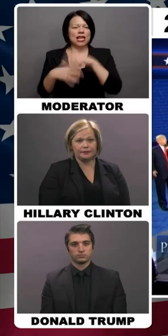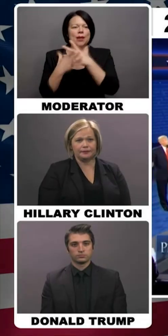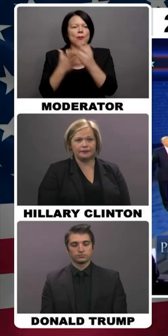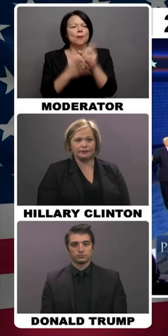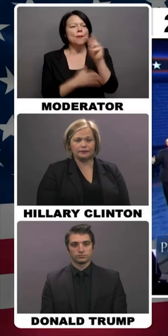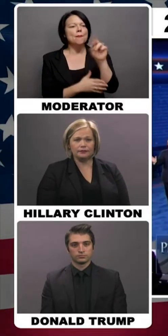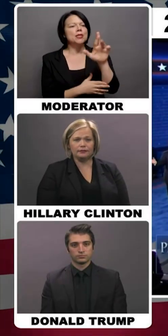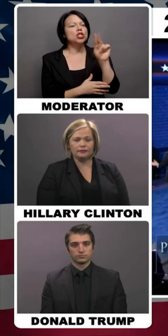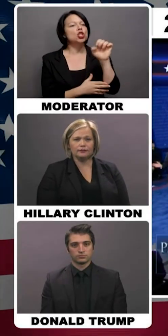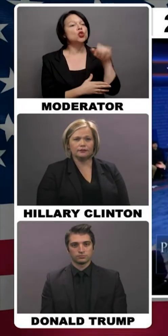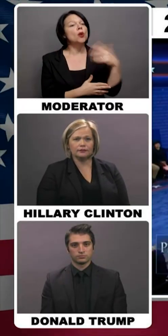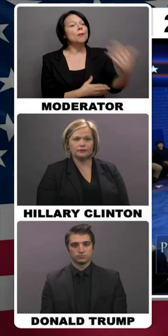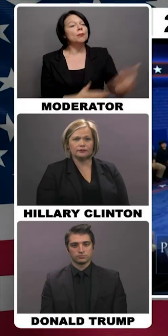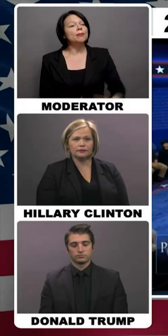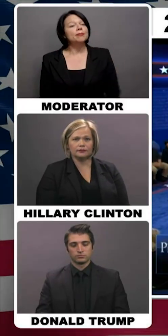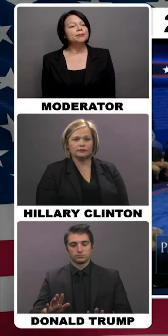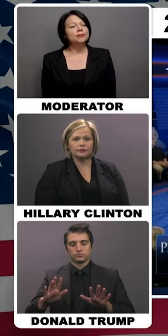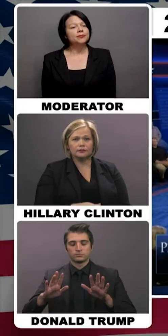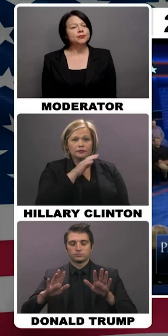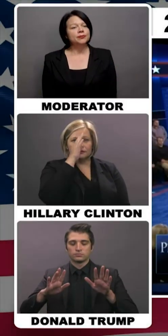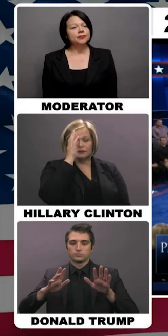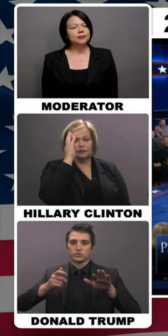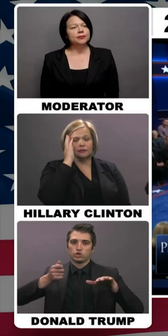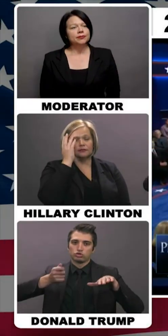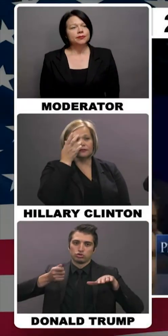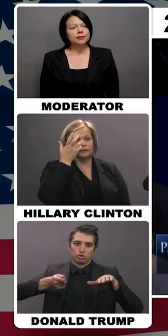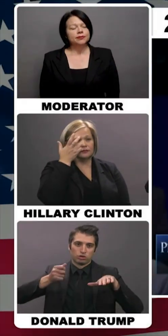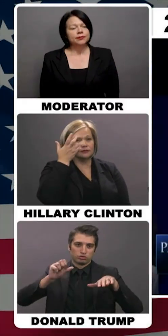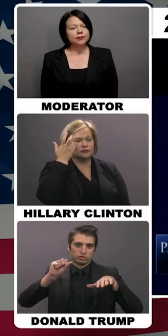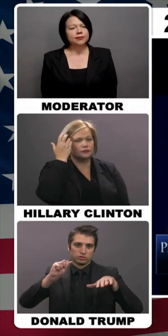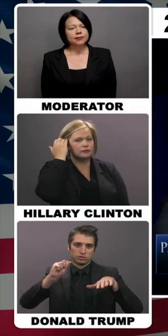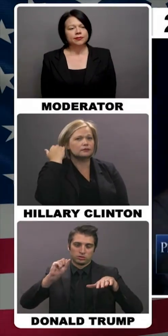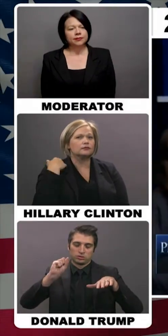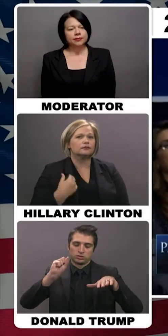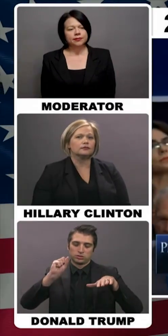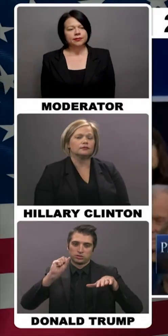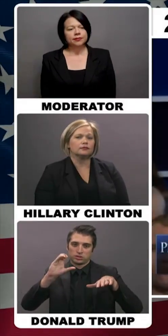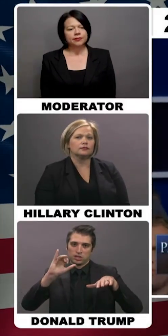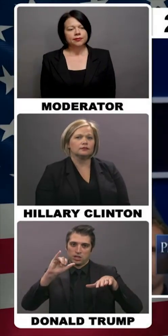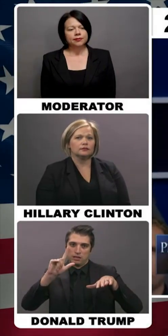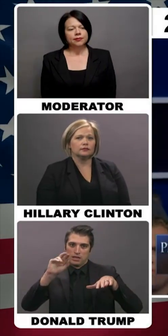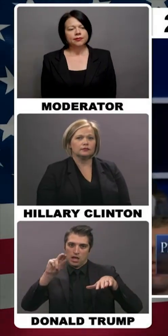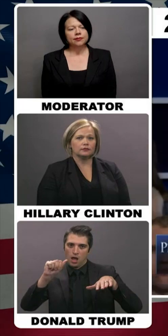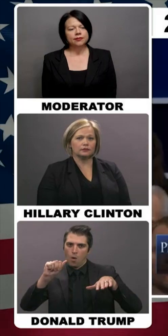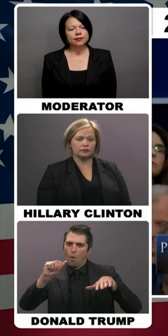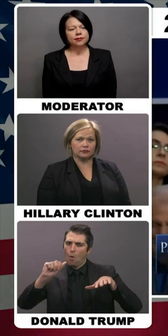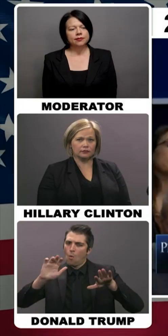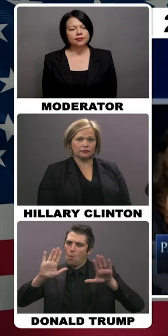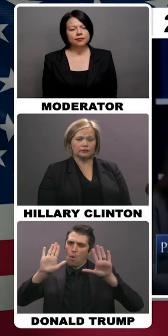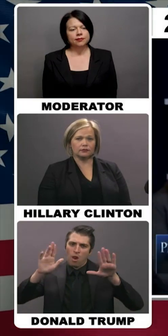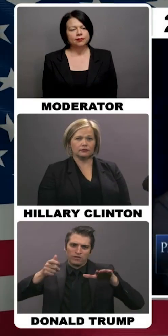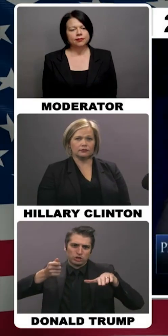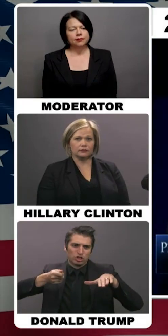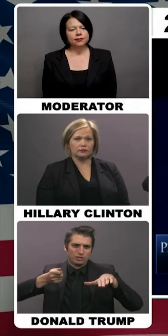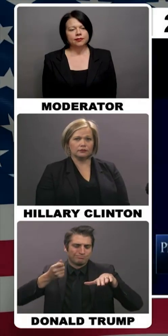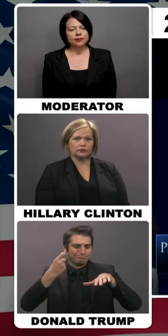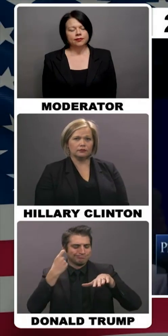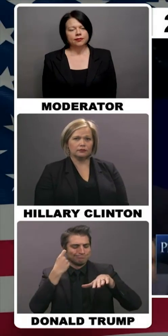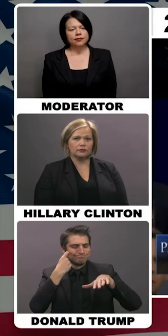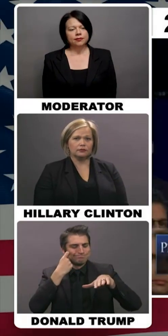Justice Scalia, great judge died recently. And we have a vacancy.